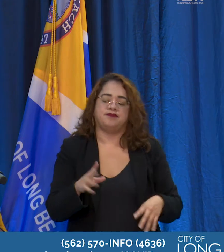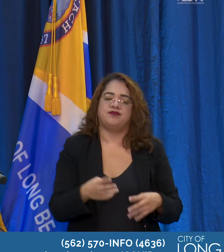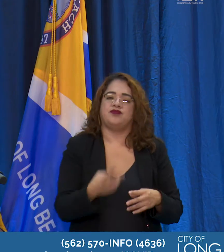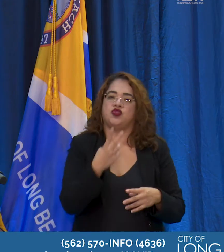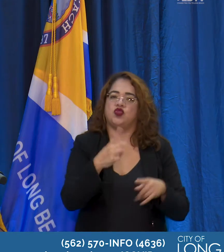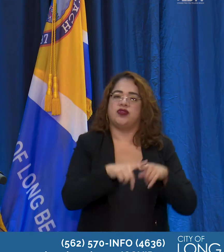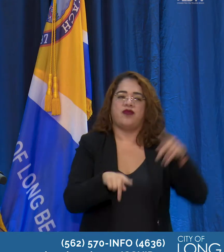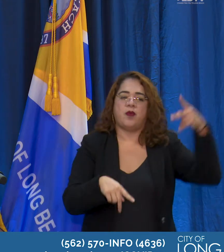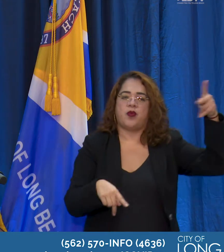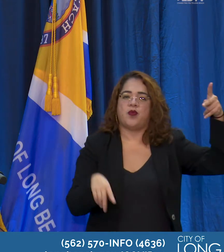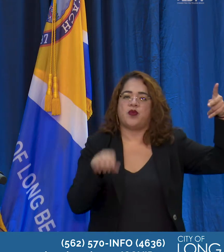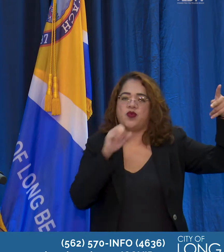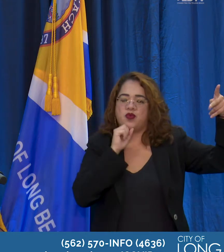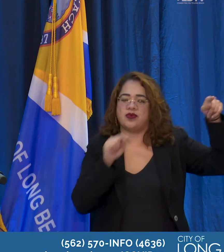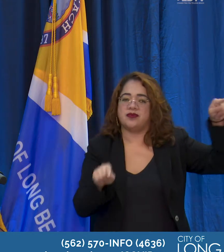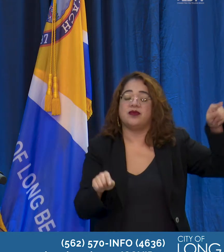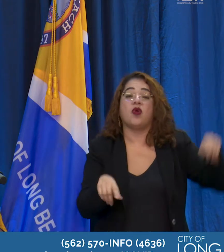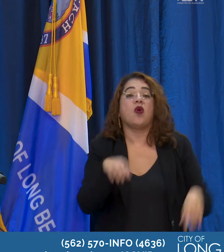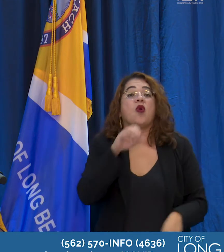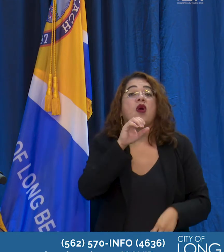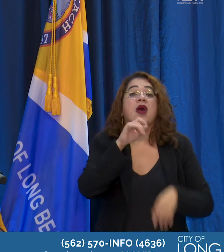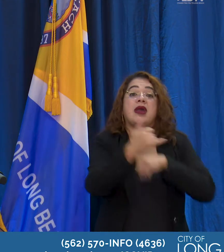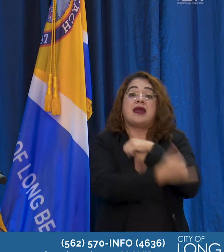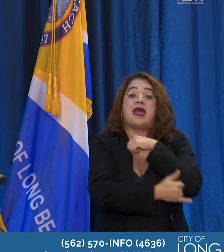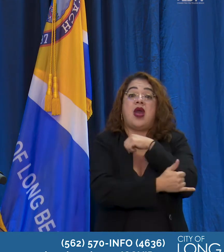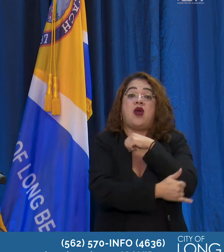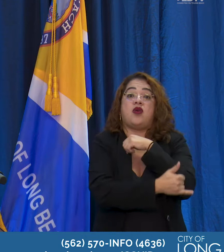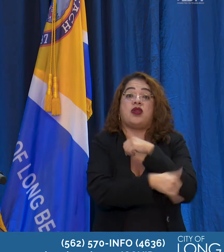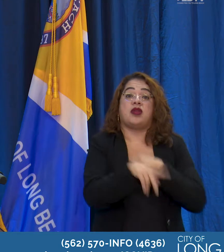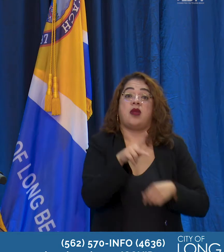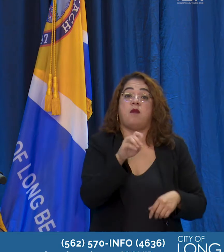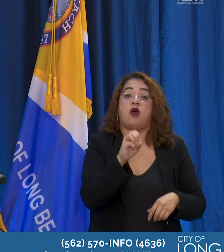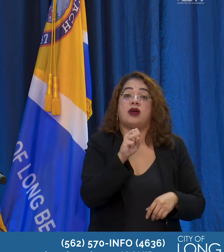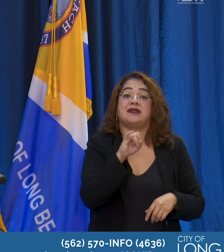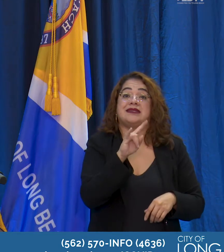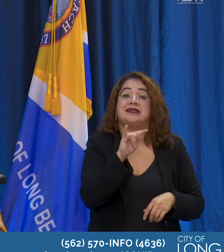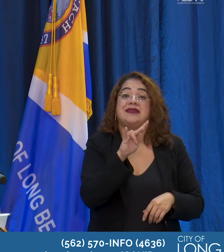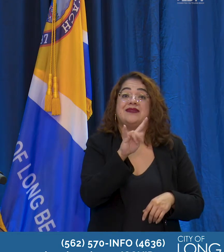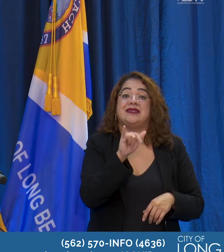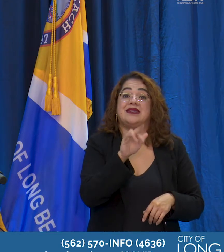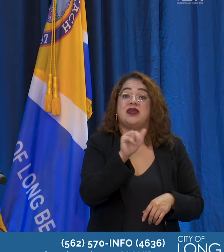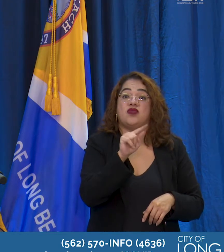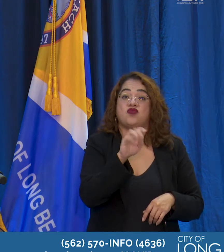us in the, in the tier that we are currently in. And so we just got to make sure that we